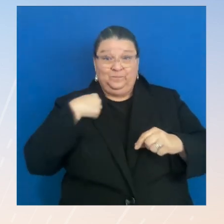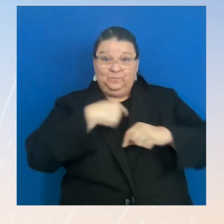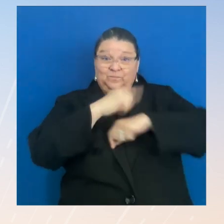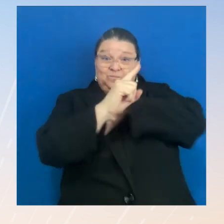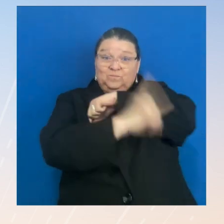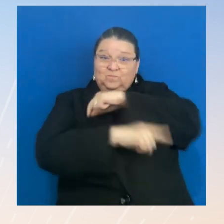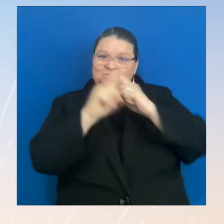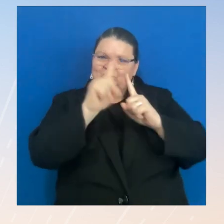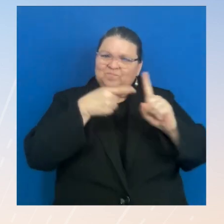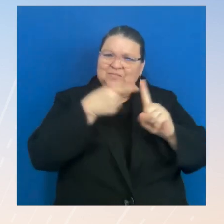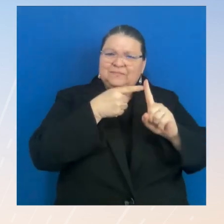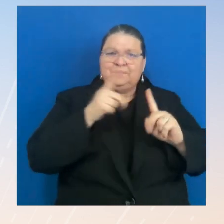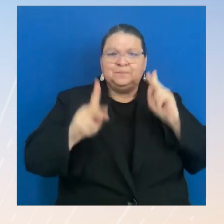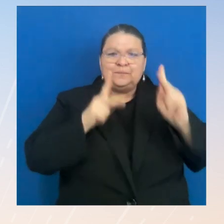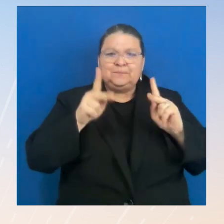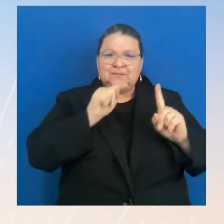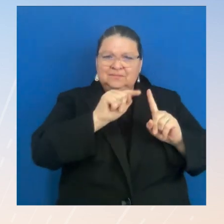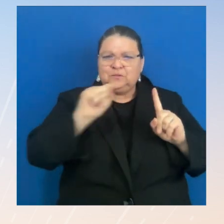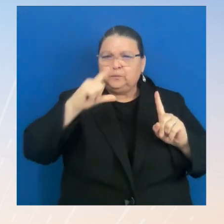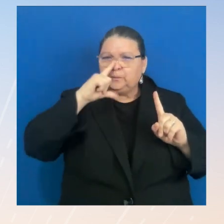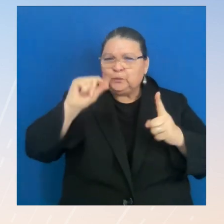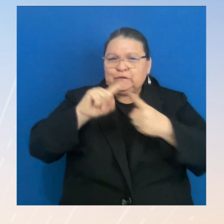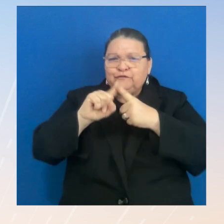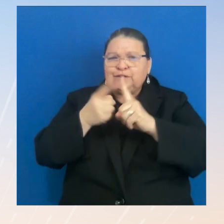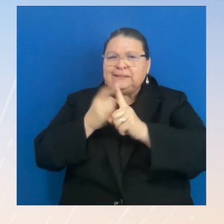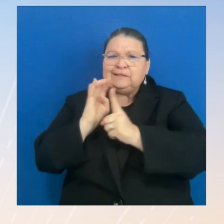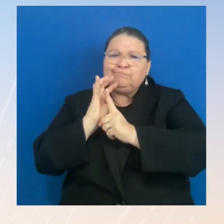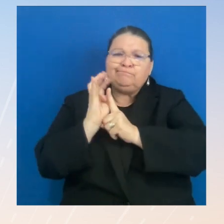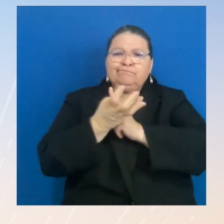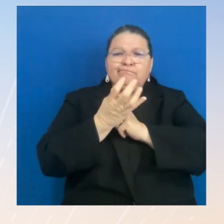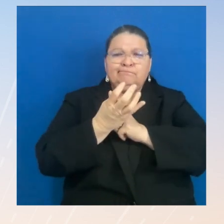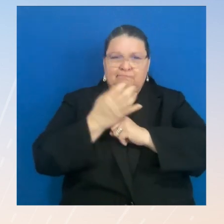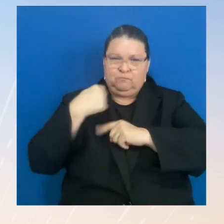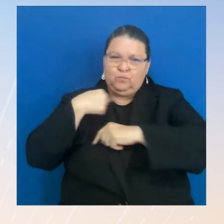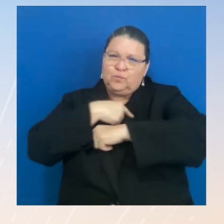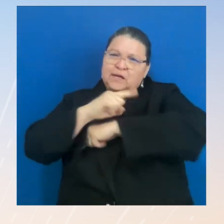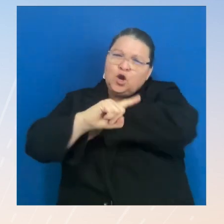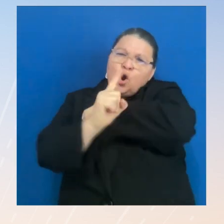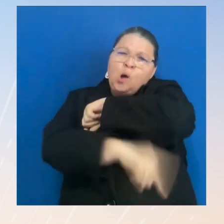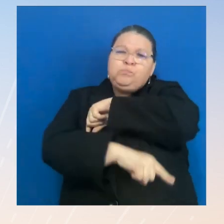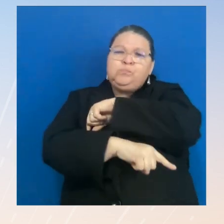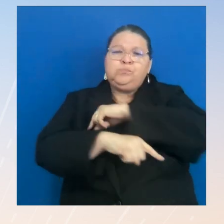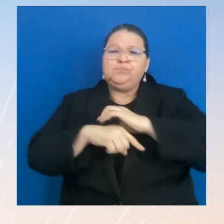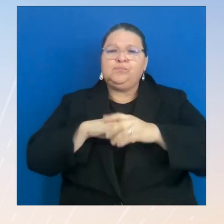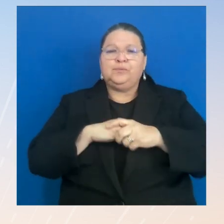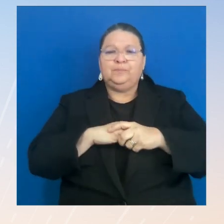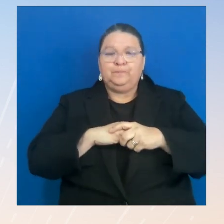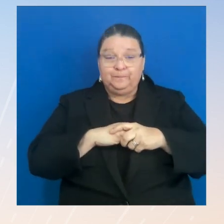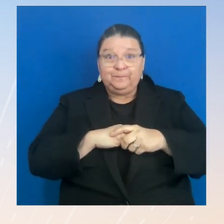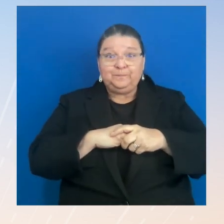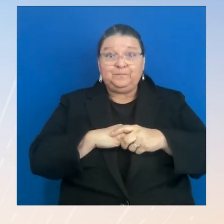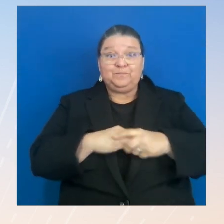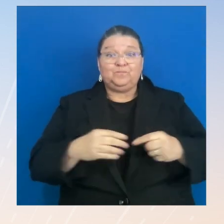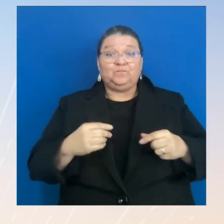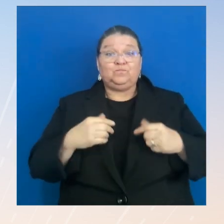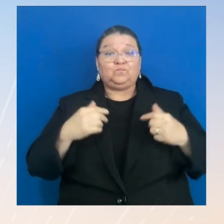that tomorrow, Secretary of Treasury Janet Yellen and Attorney General Garland will host the launch meeting of the Russian elites, proxies,